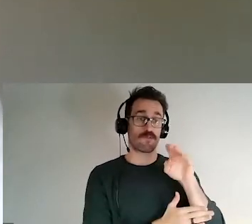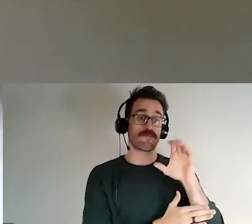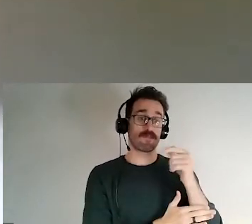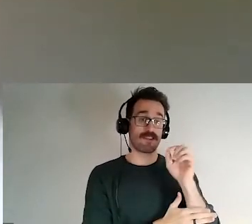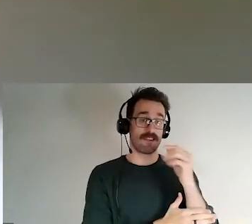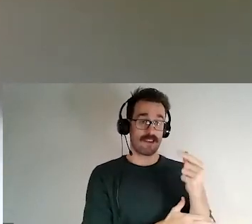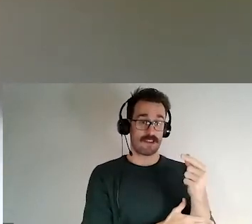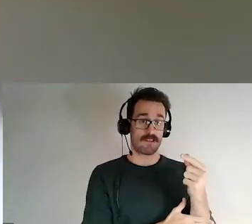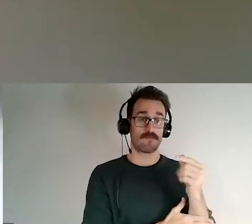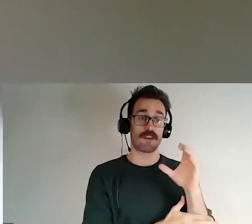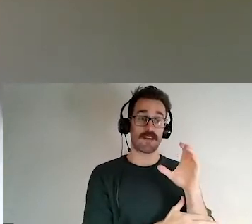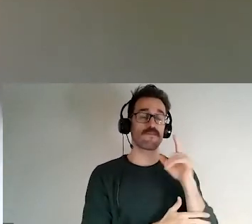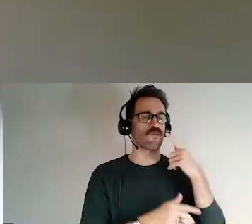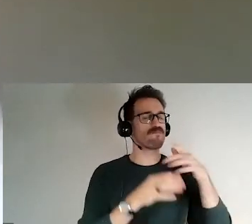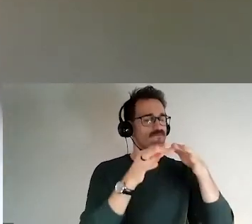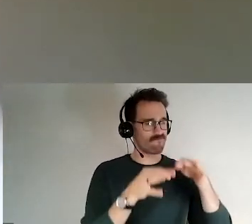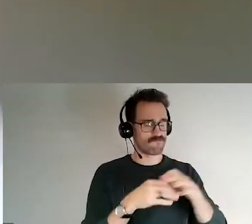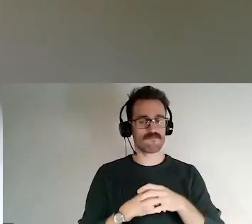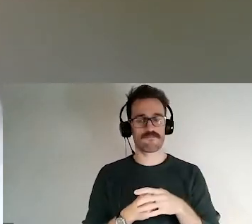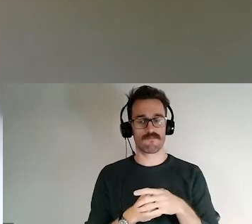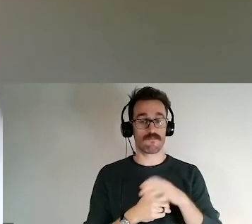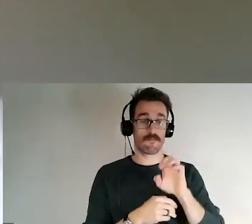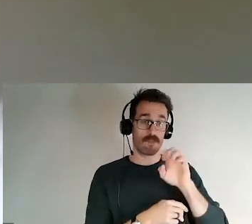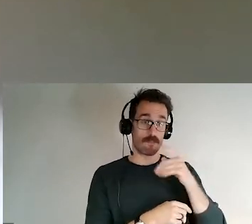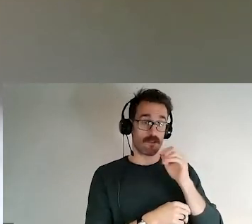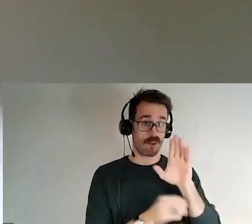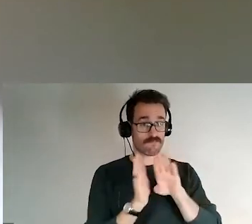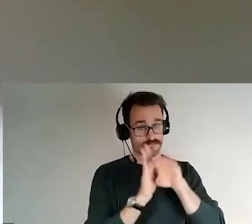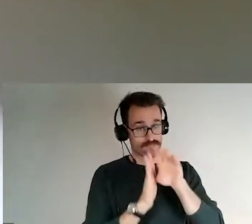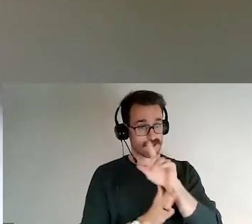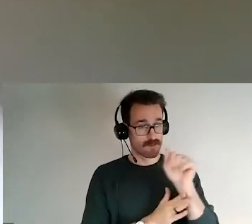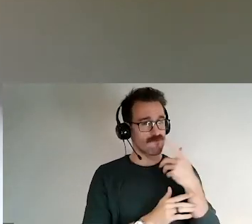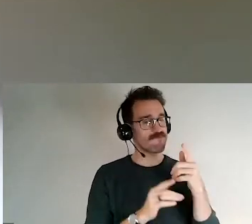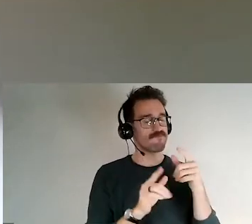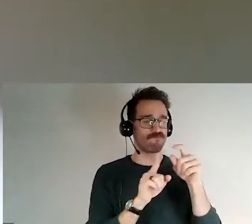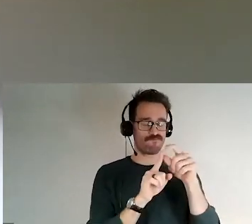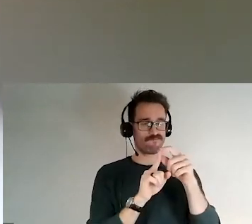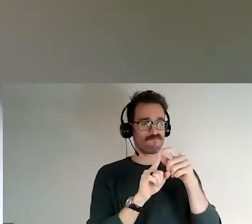Episodic disabilities is a term being used to describe a range of chronic conditions